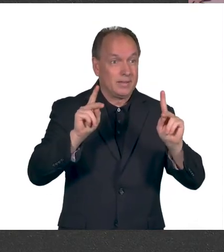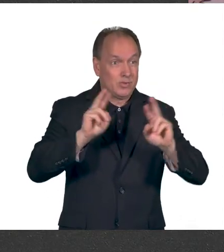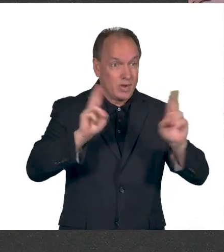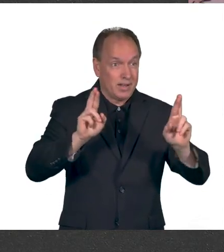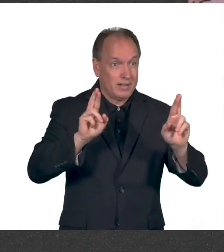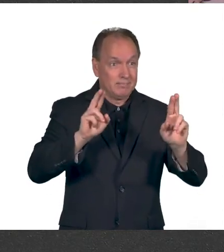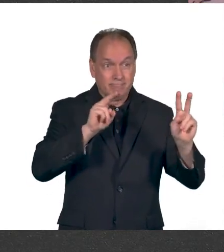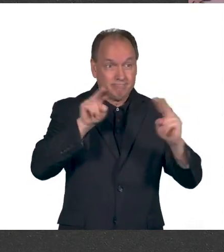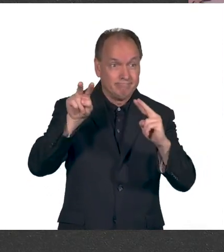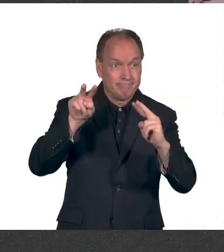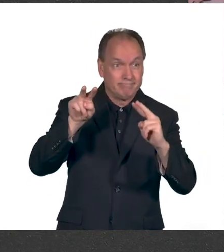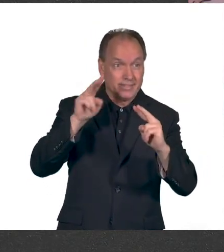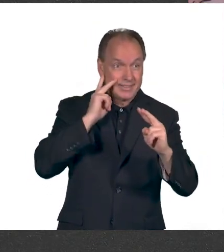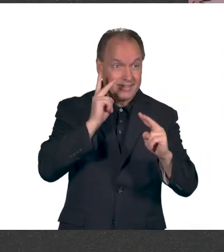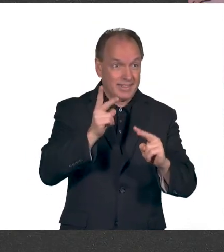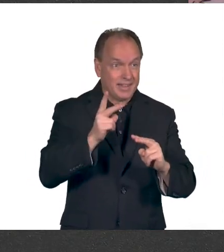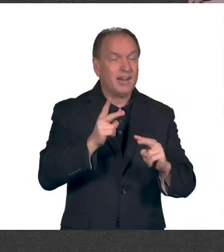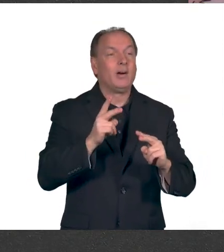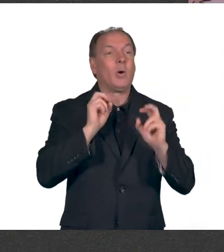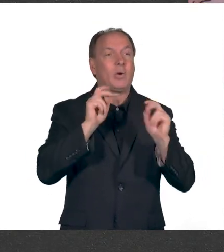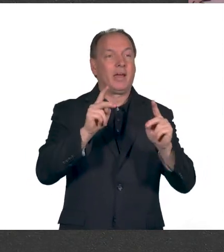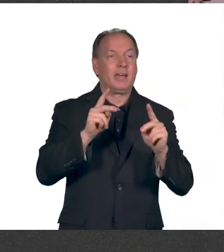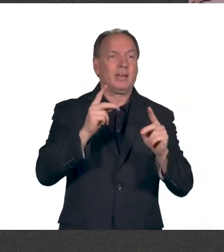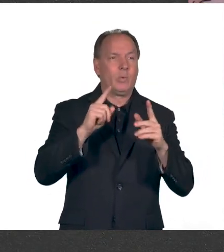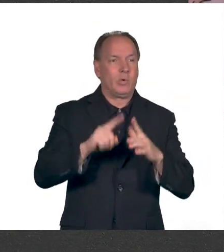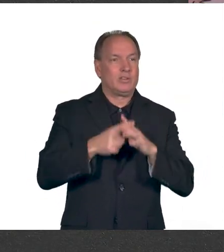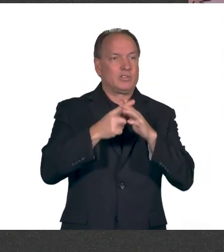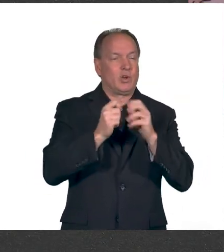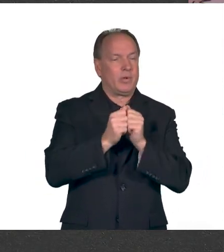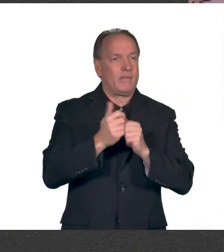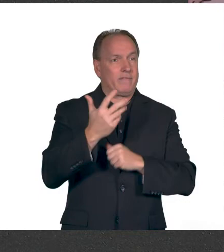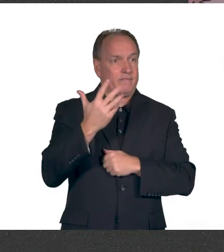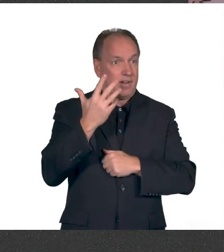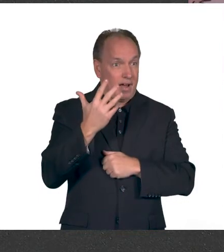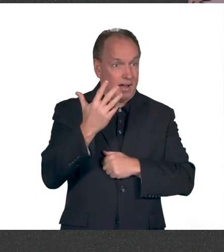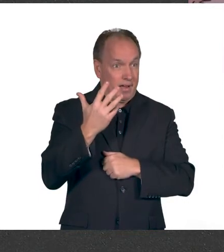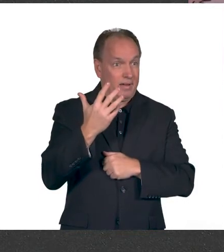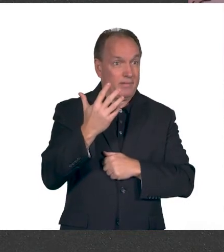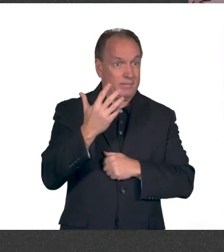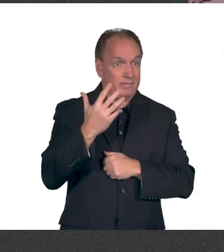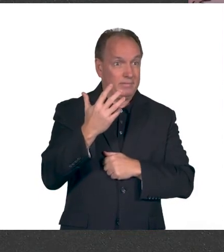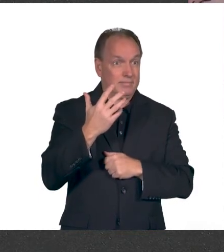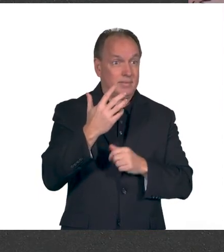Okay, turn around you can look and see, okay we started with five friends.